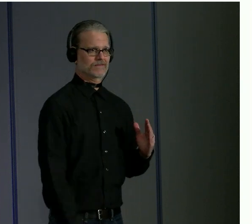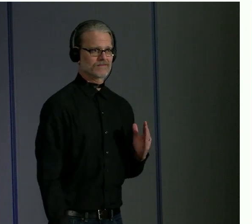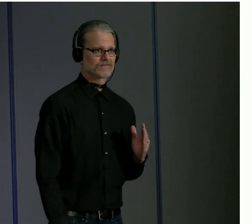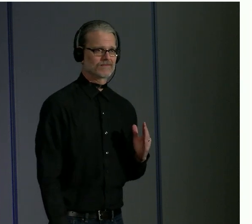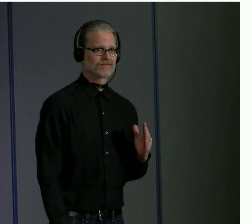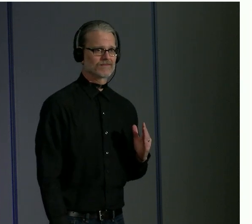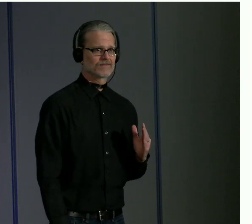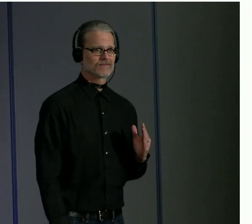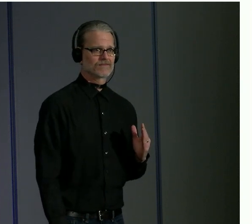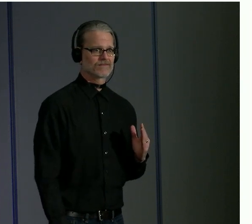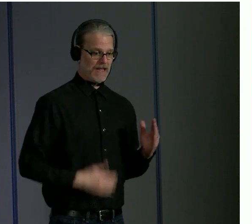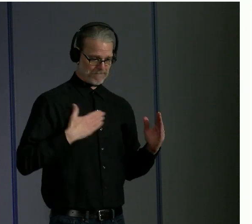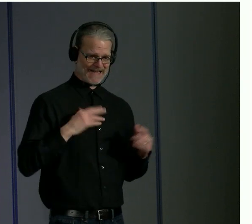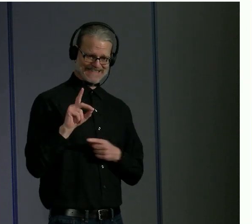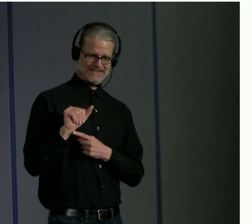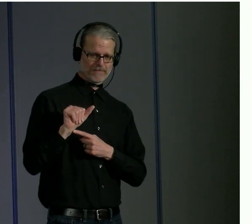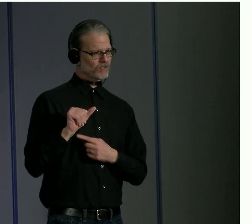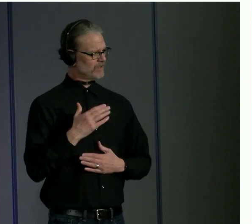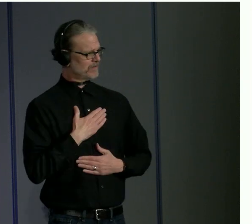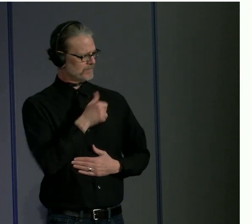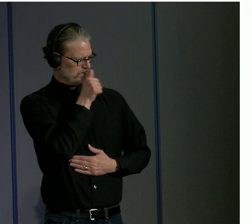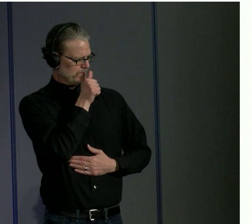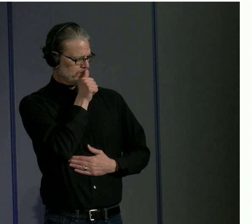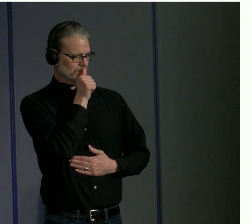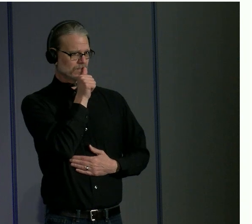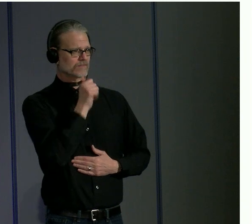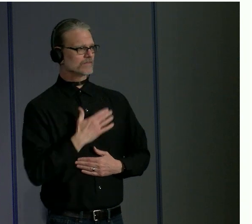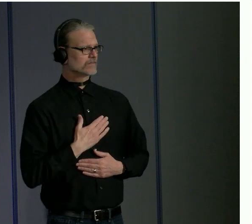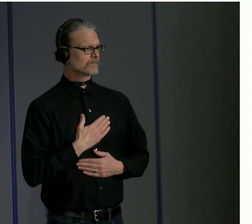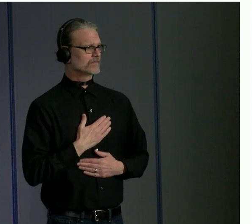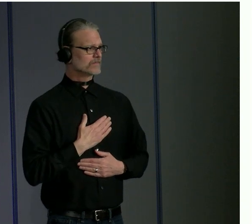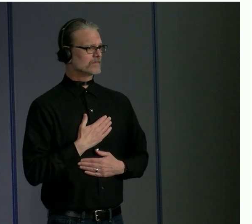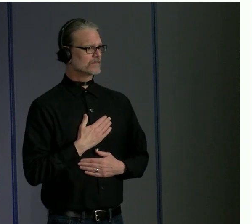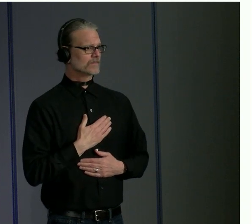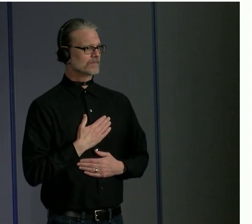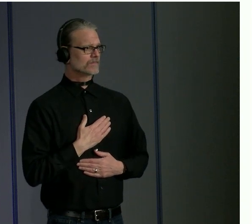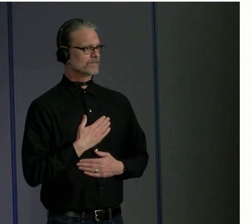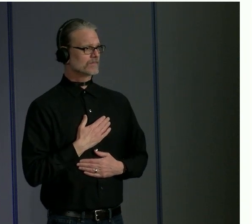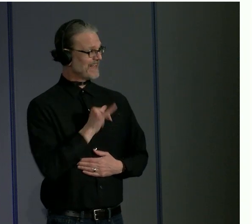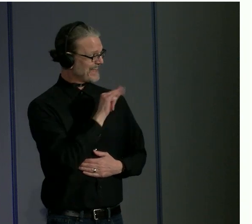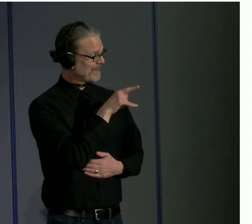My disability is my own business. And when you force me to contact you to